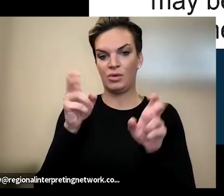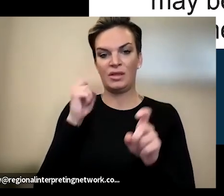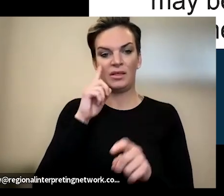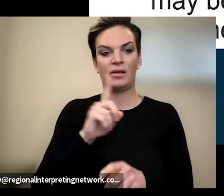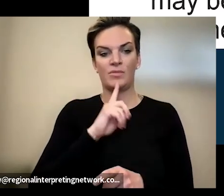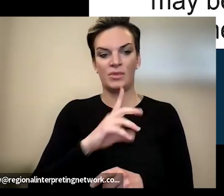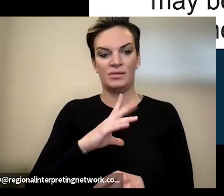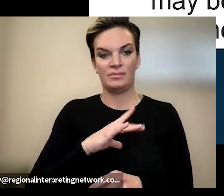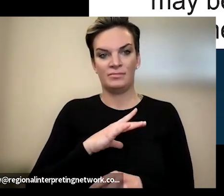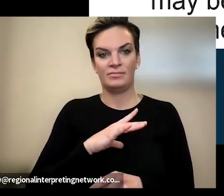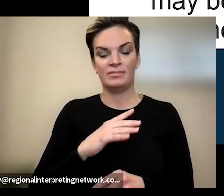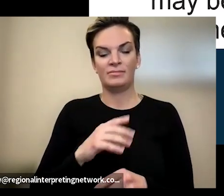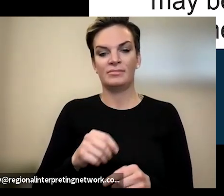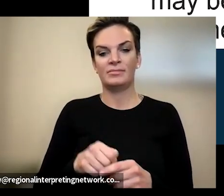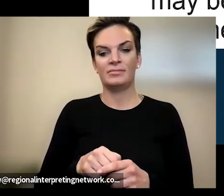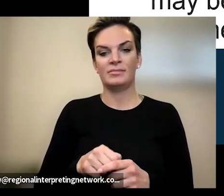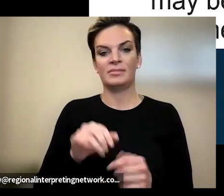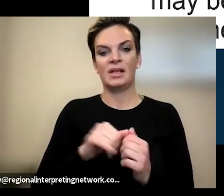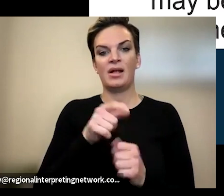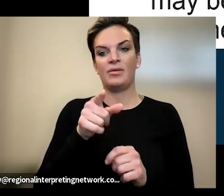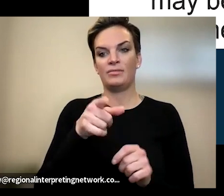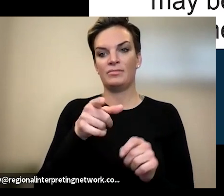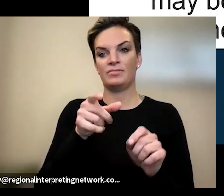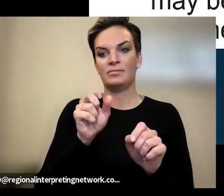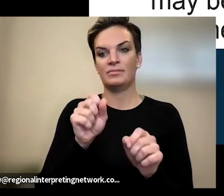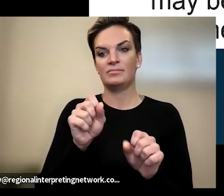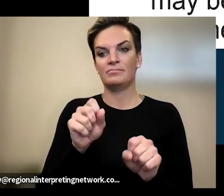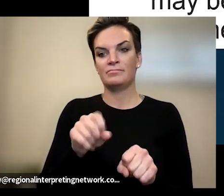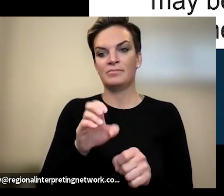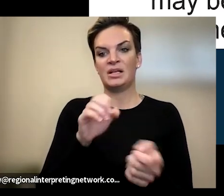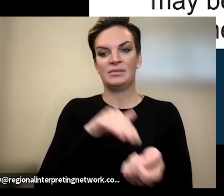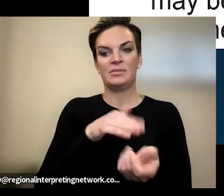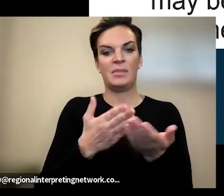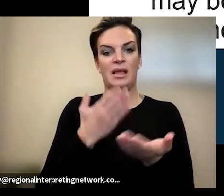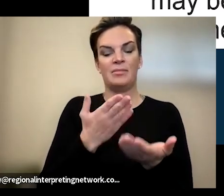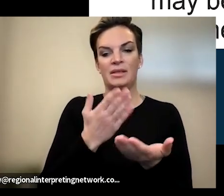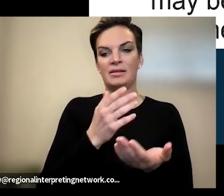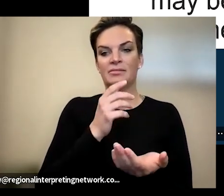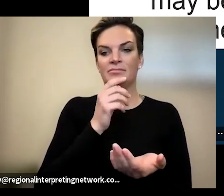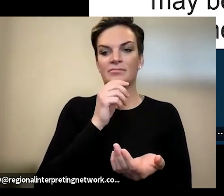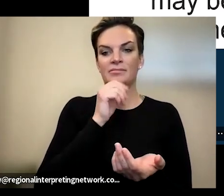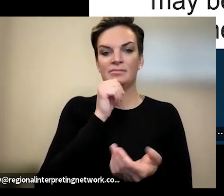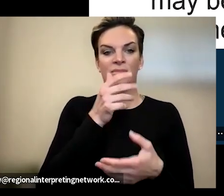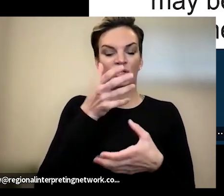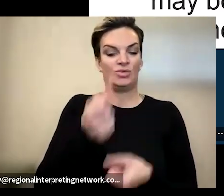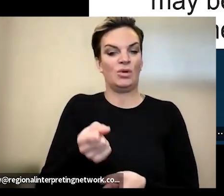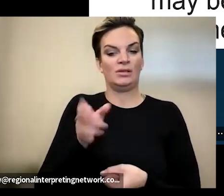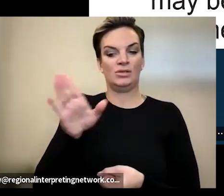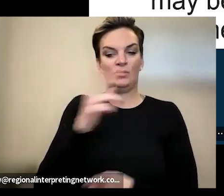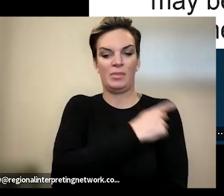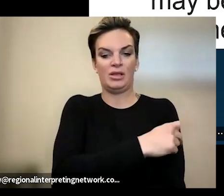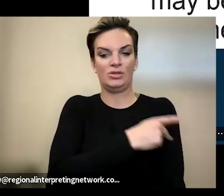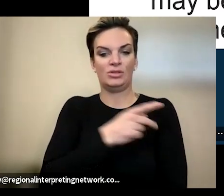of, sort of predisposed to not necessarily trusting the judgment of their patients. So this first